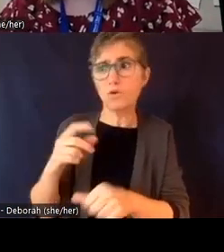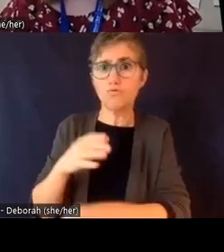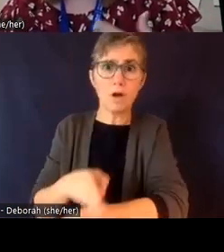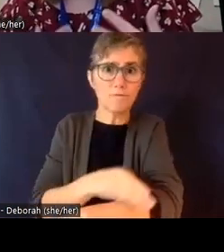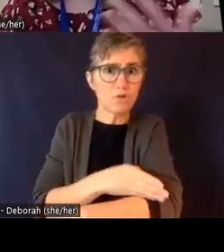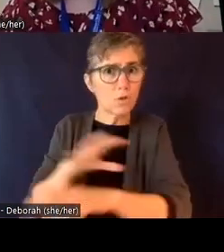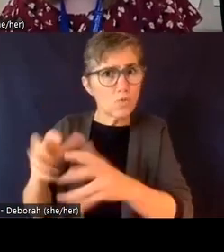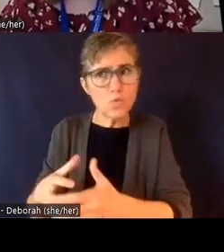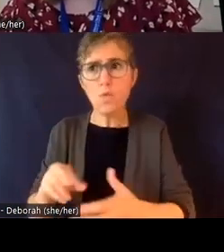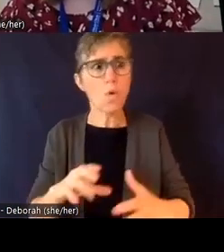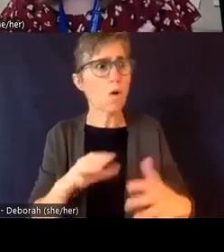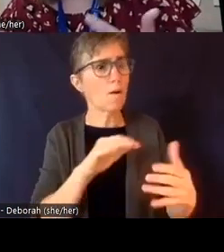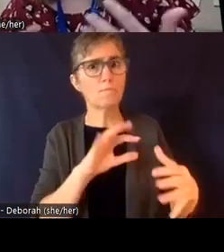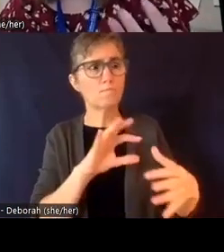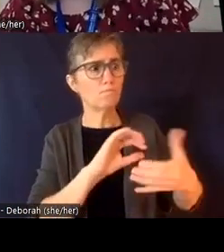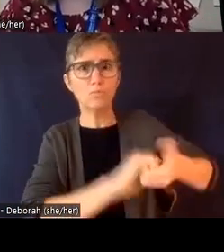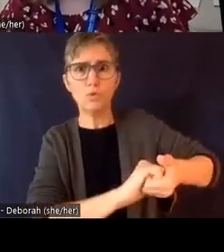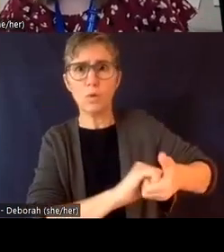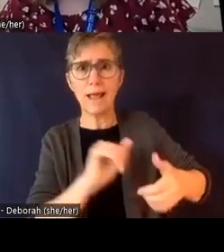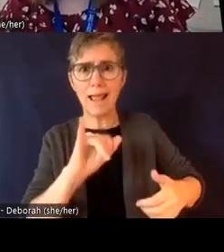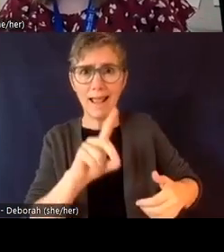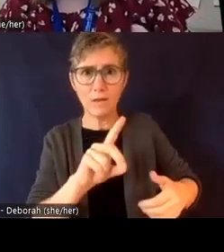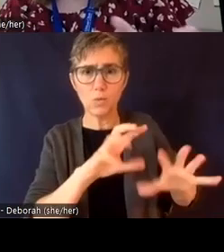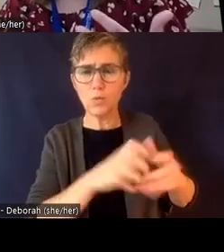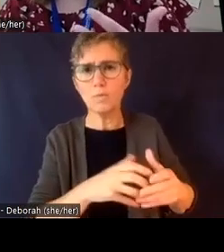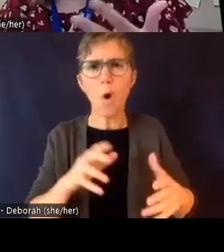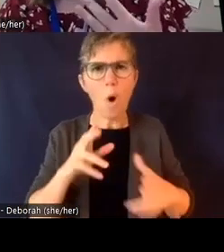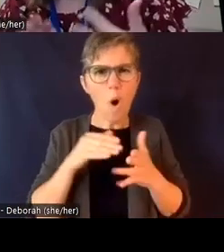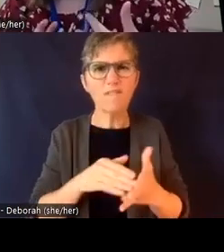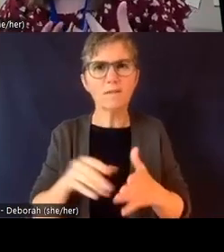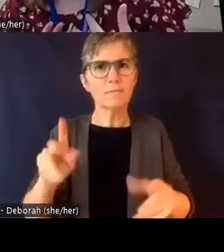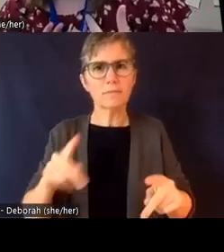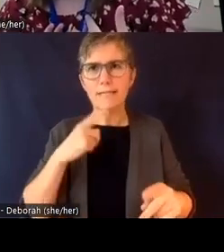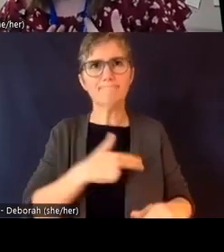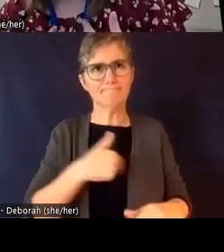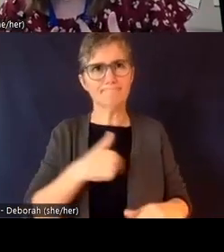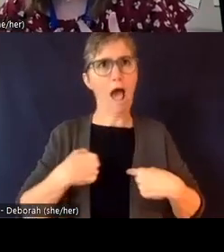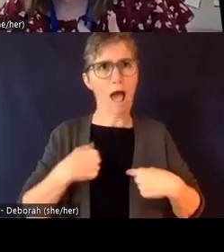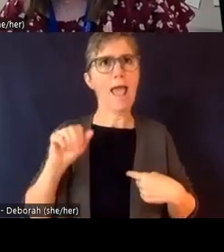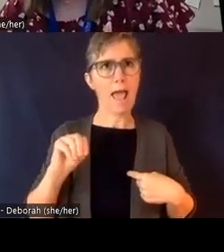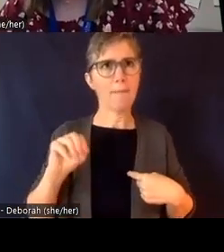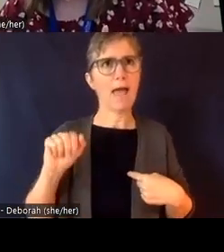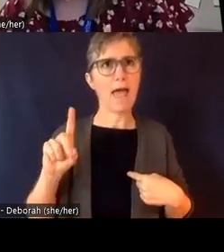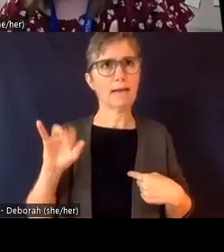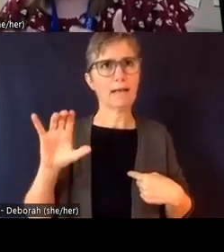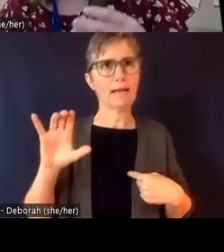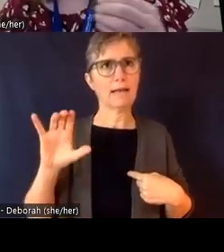like "I'm an alcoholic" or "I'm an addict," and using those self statements is not associated with